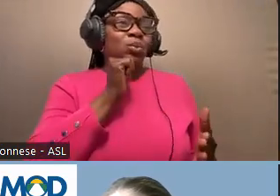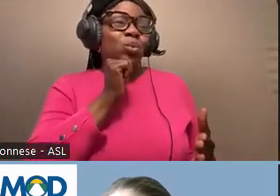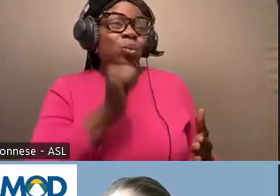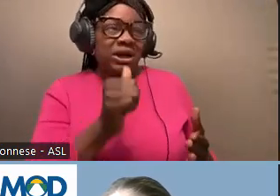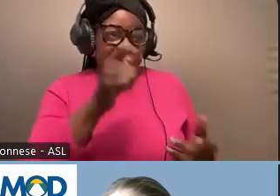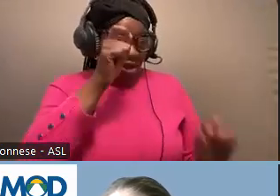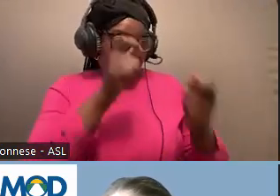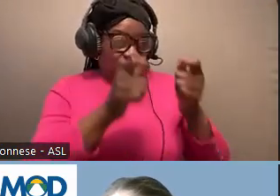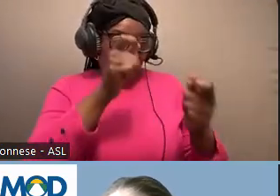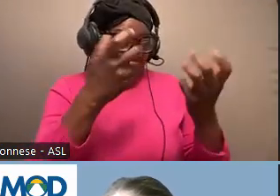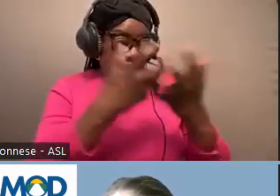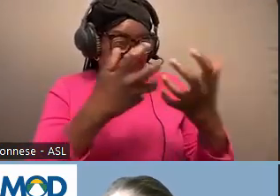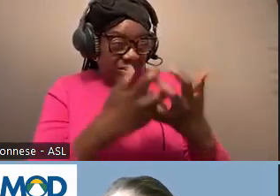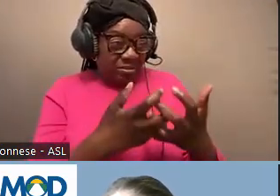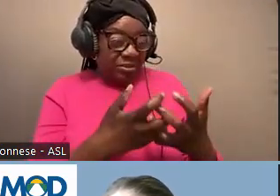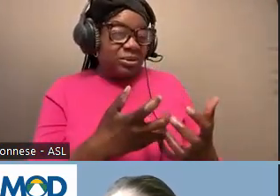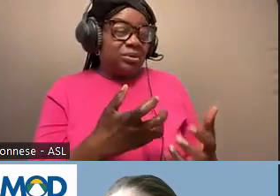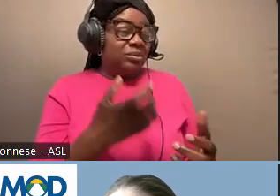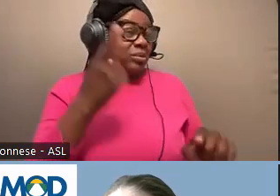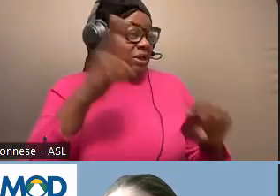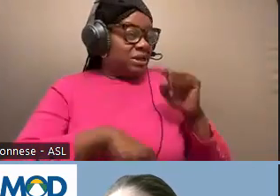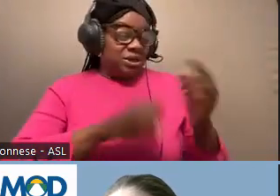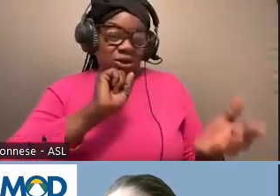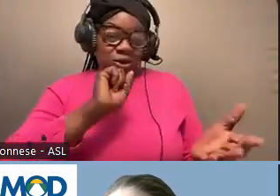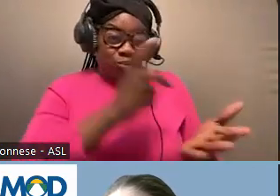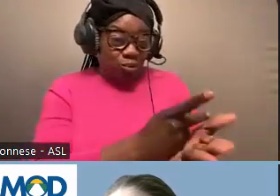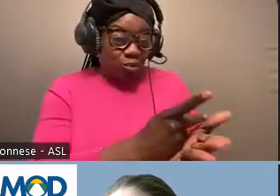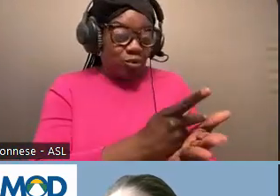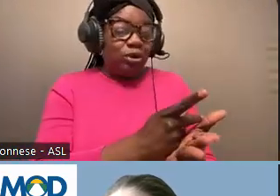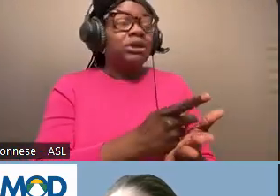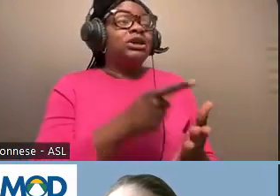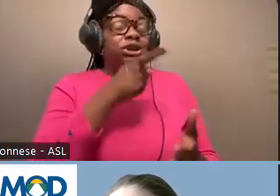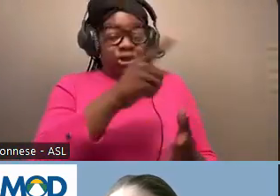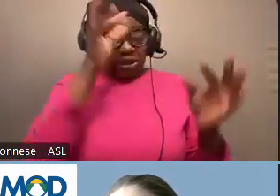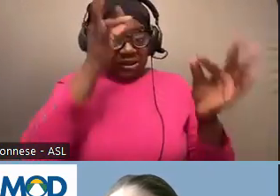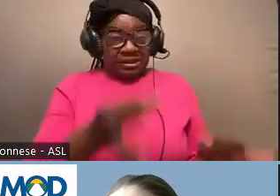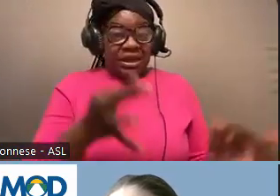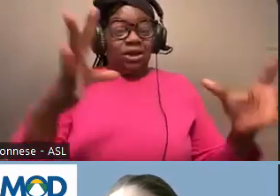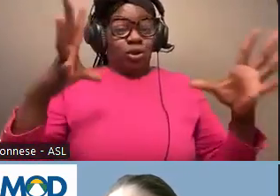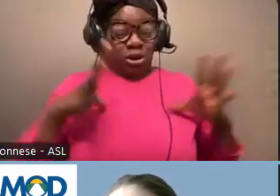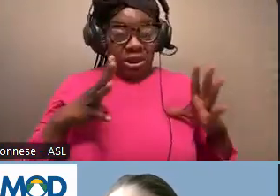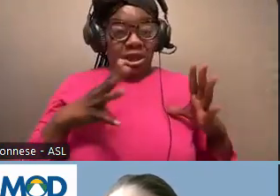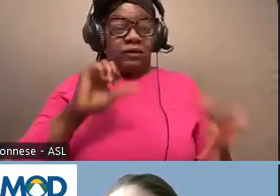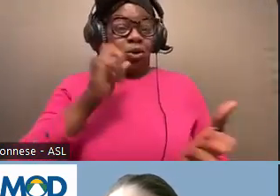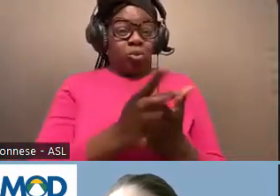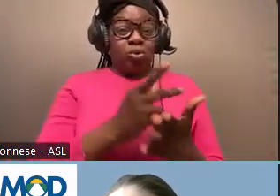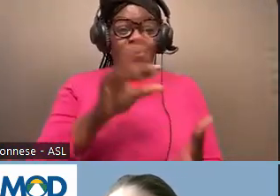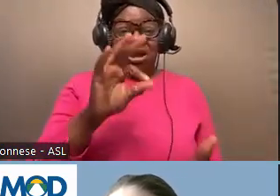we were able to approve, she went on a leave, intermittent leave,